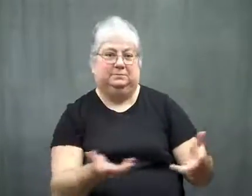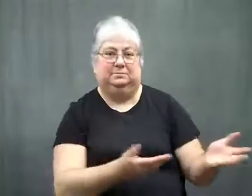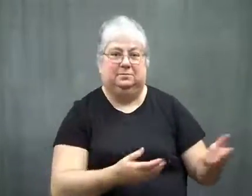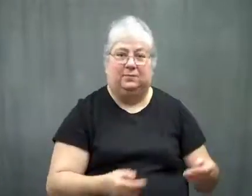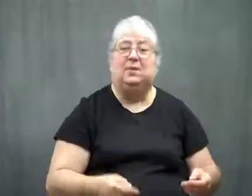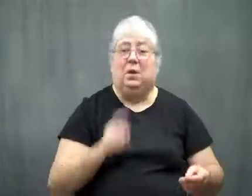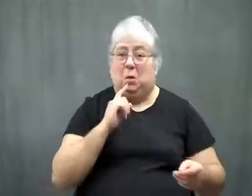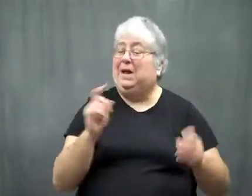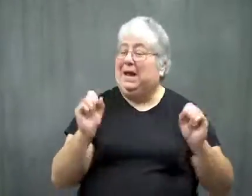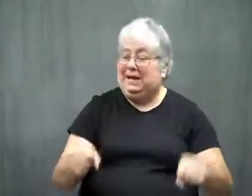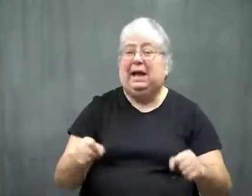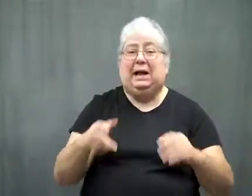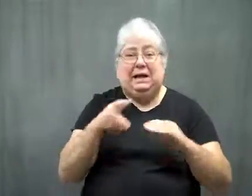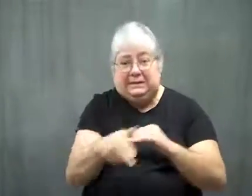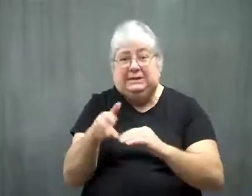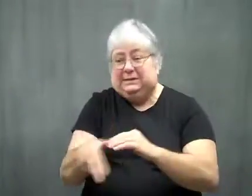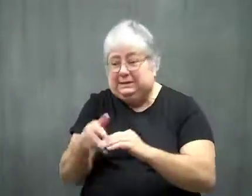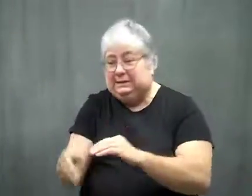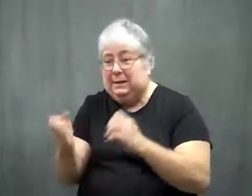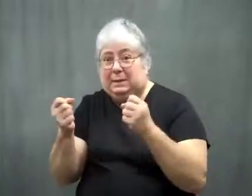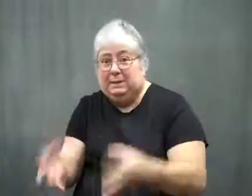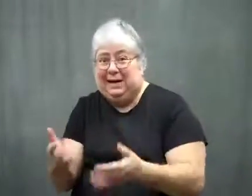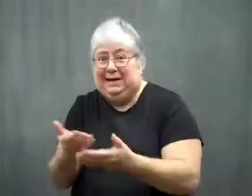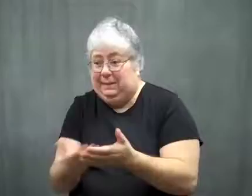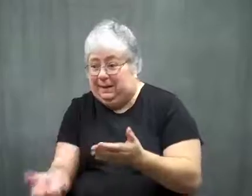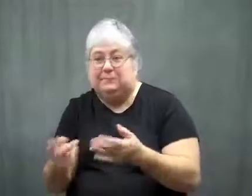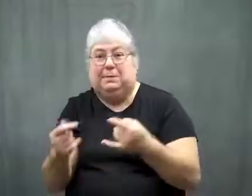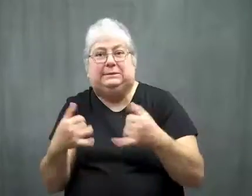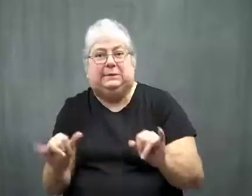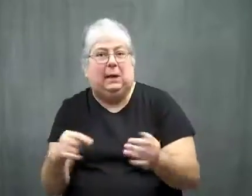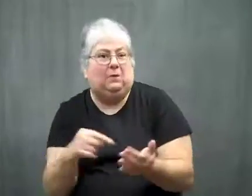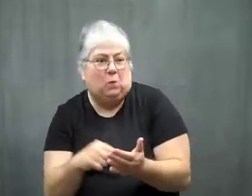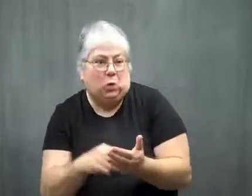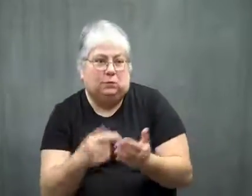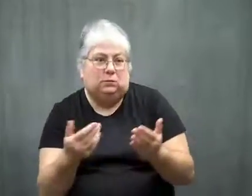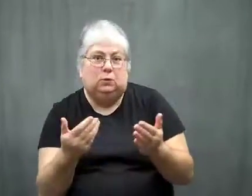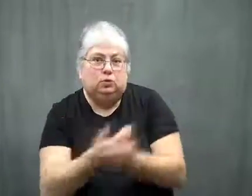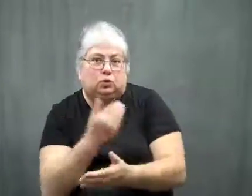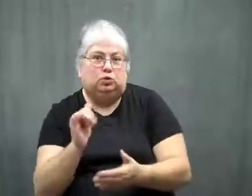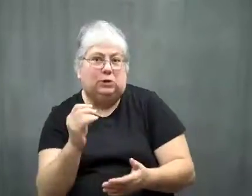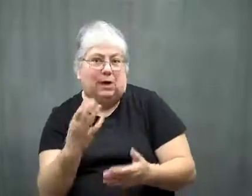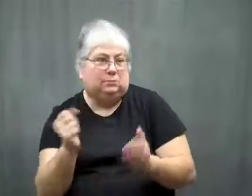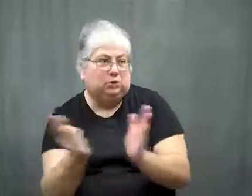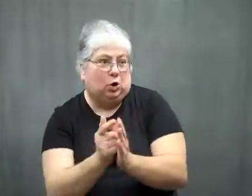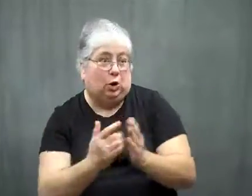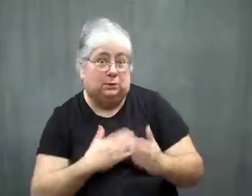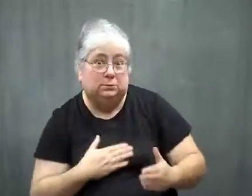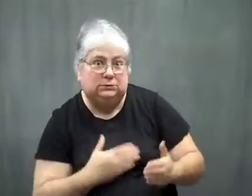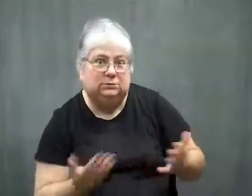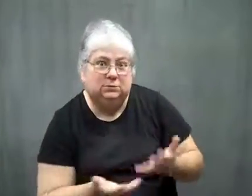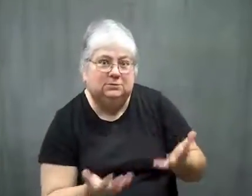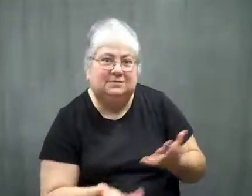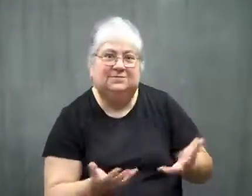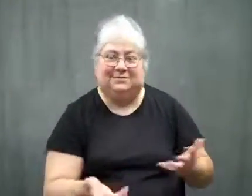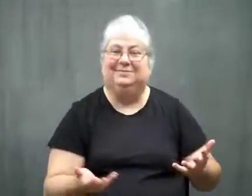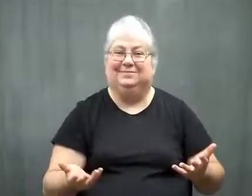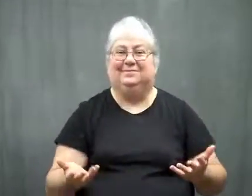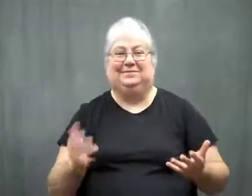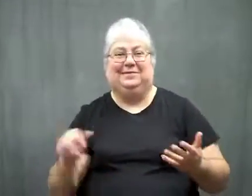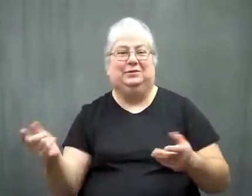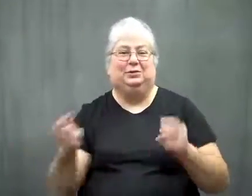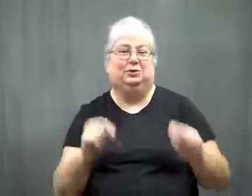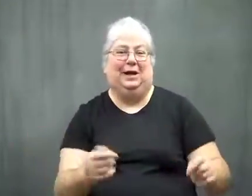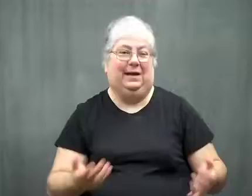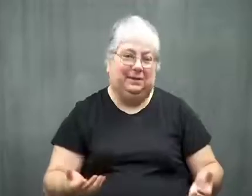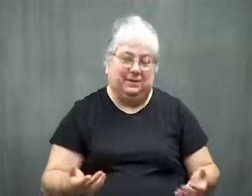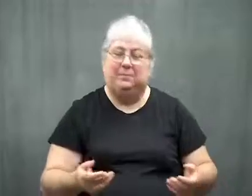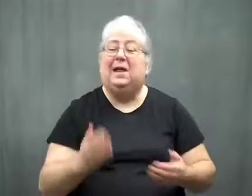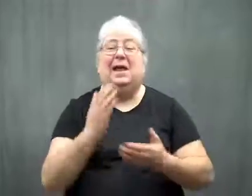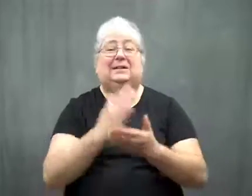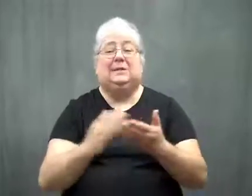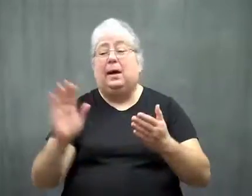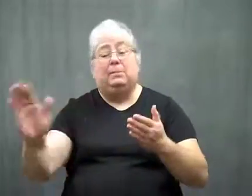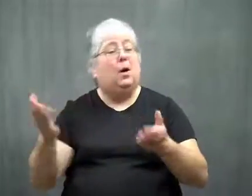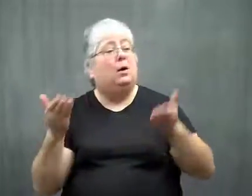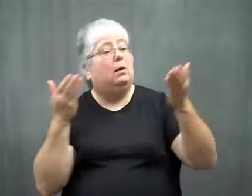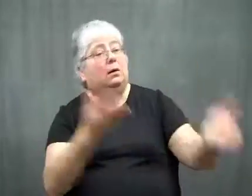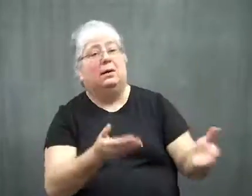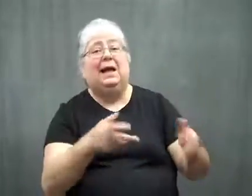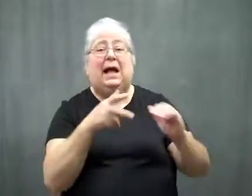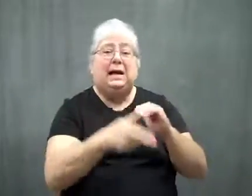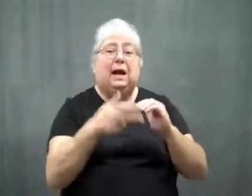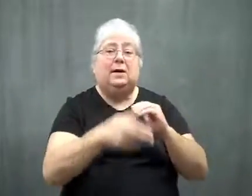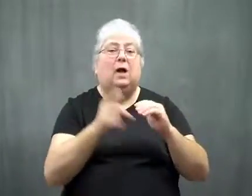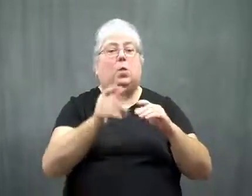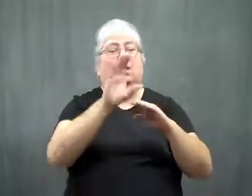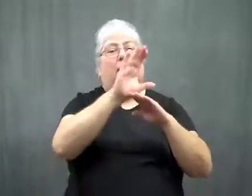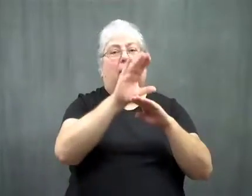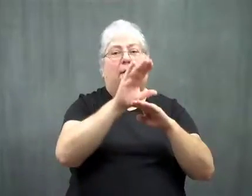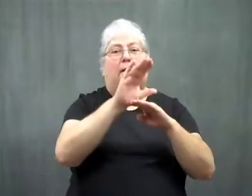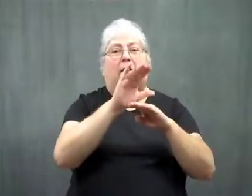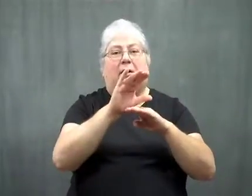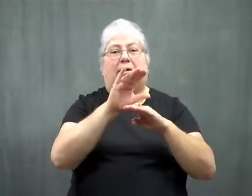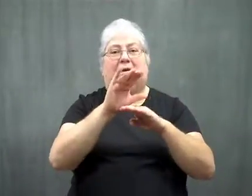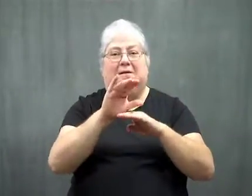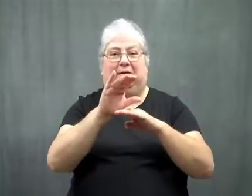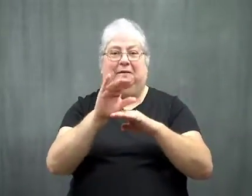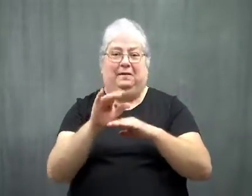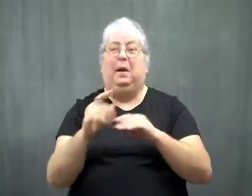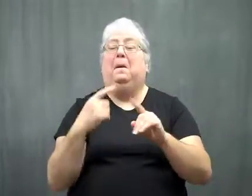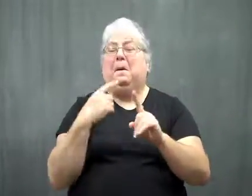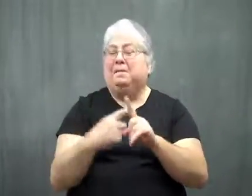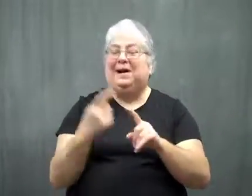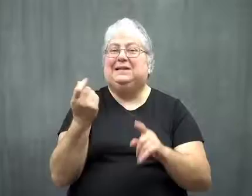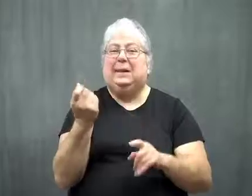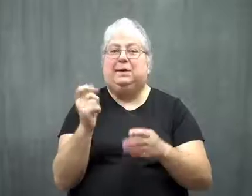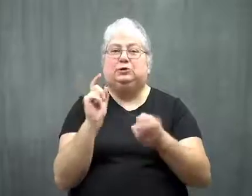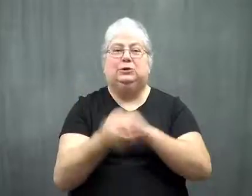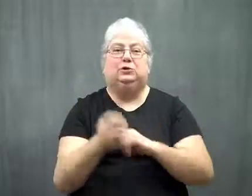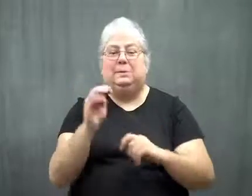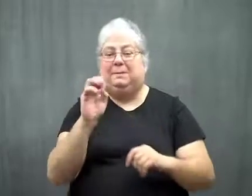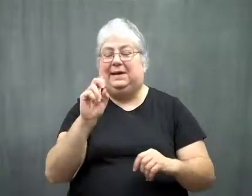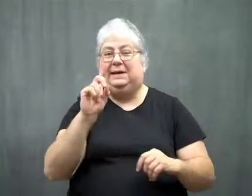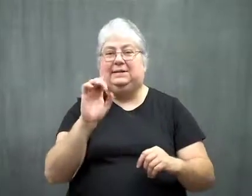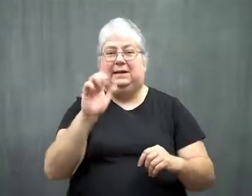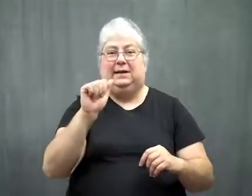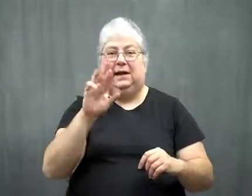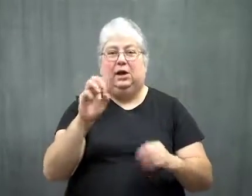He wants them to make cuts and still be able to afford this jobs bill.